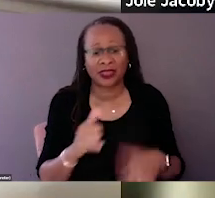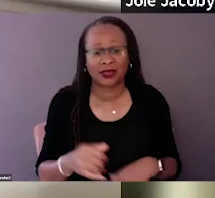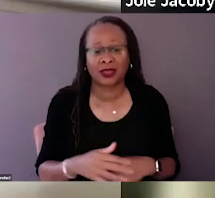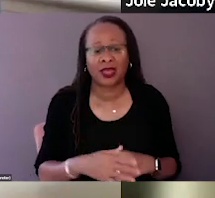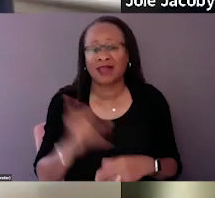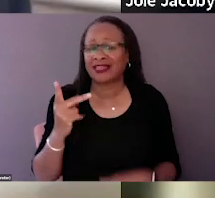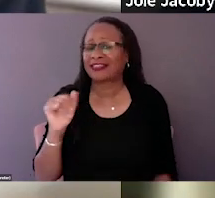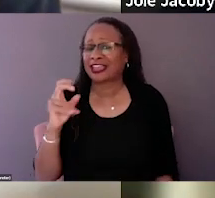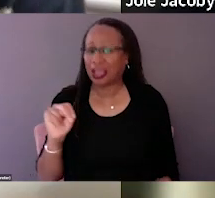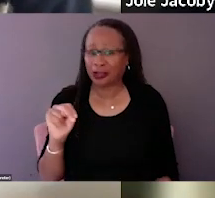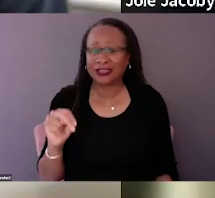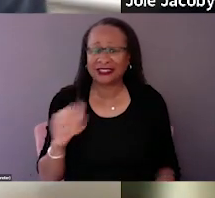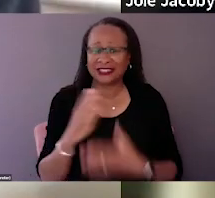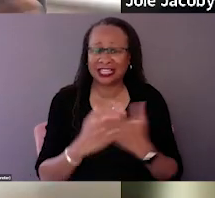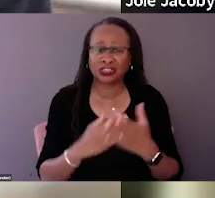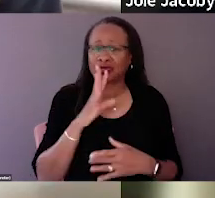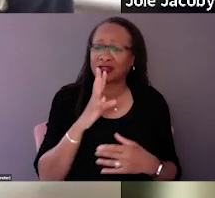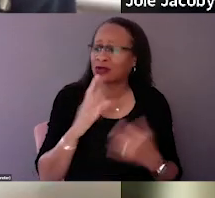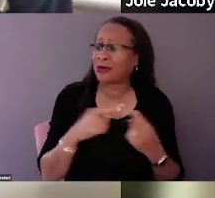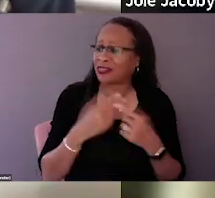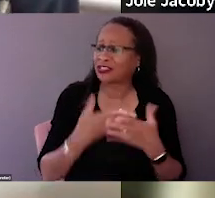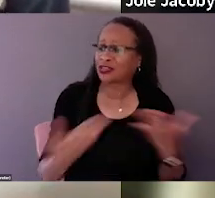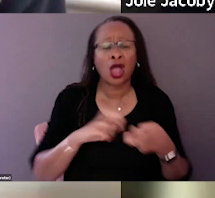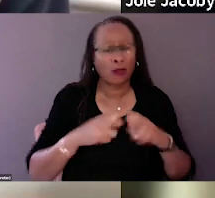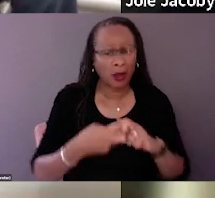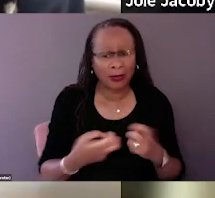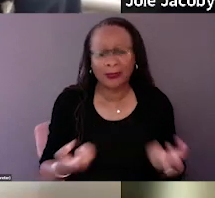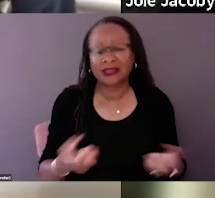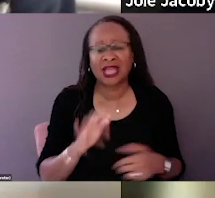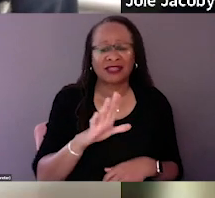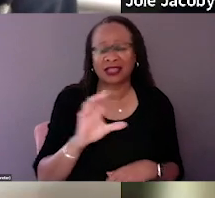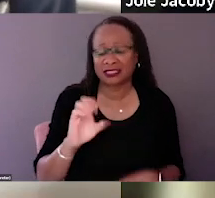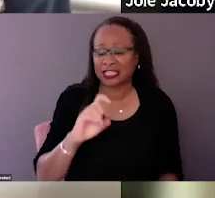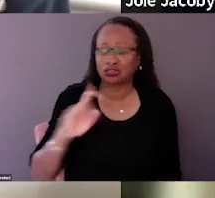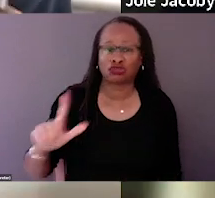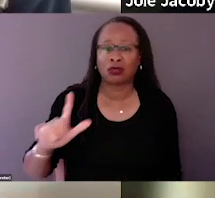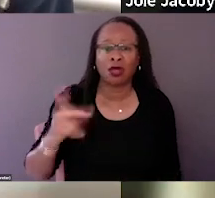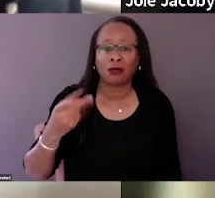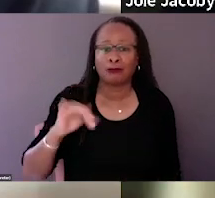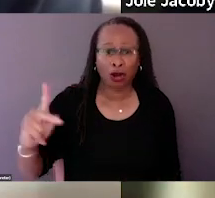and problematic in all the ways, like the Central Park birdwatch, what she was doing is hearkening